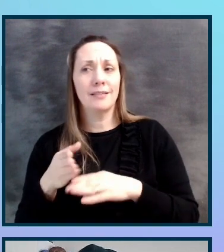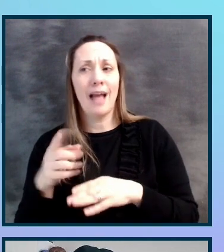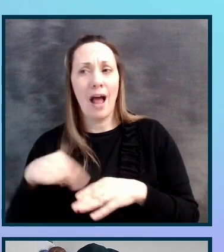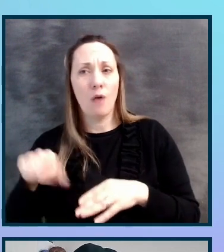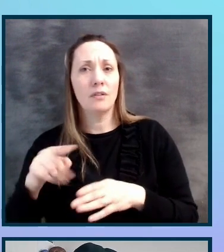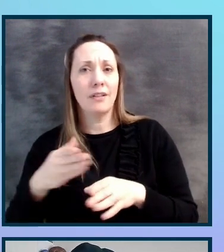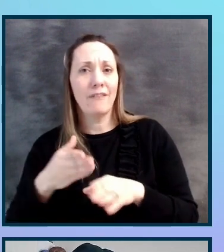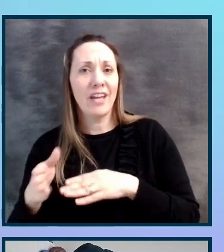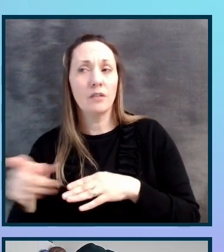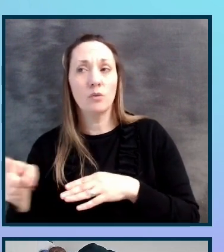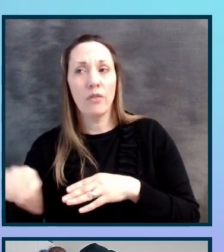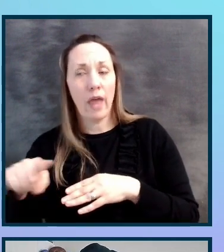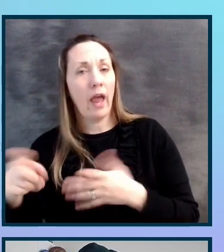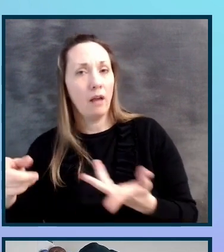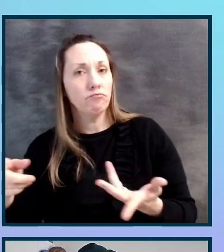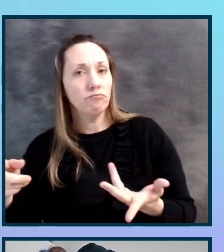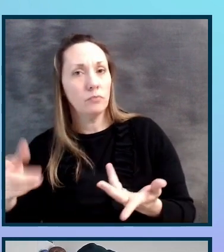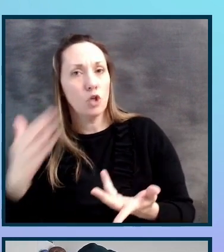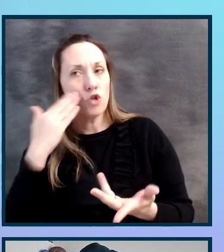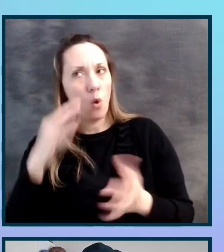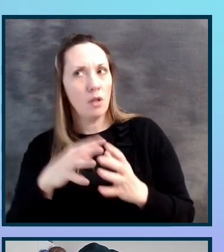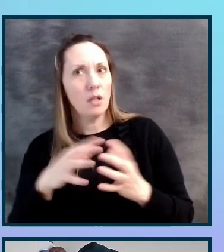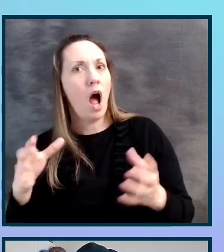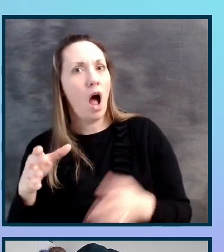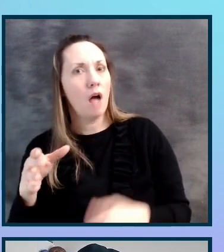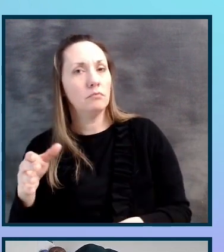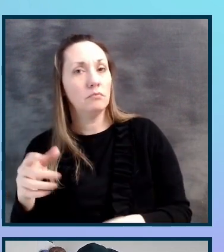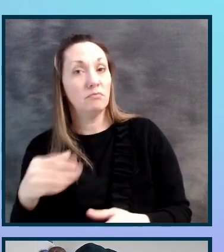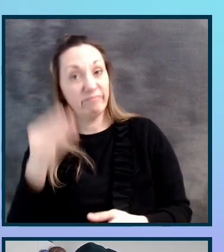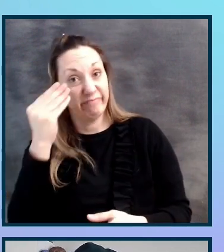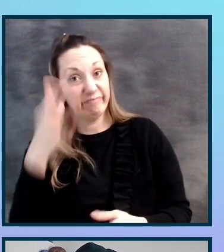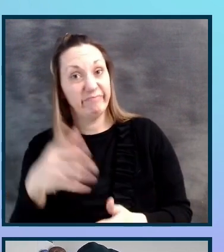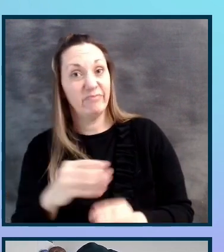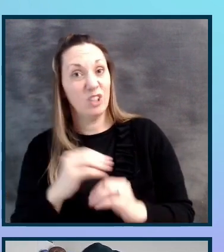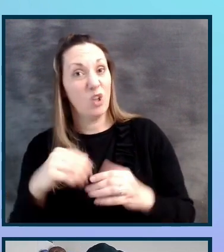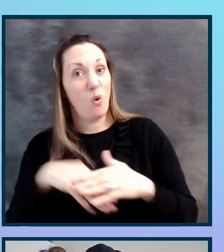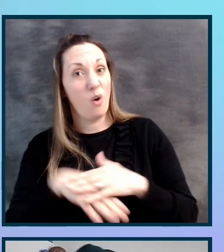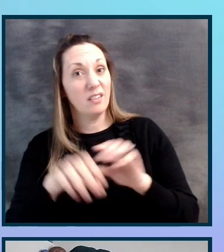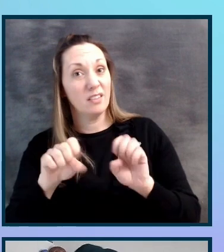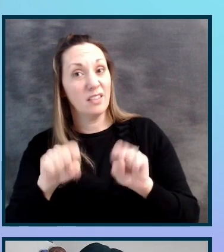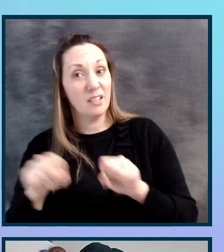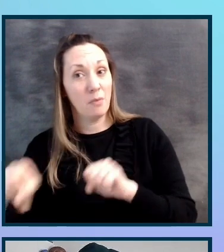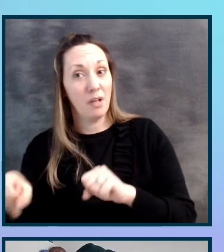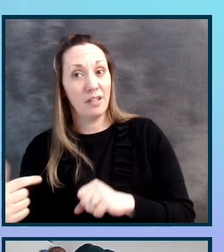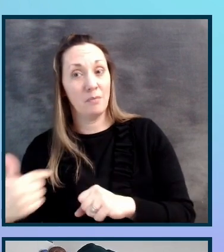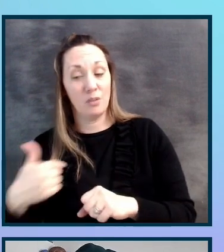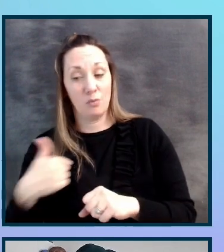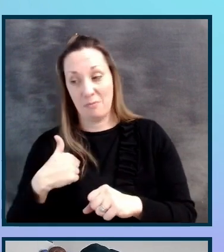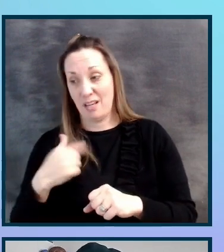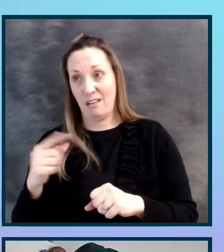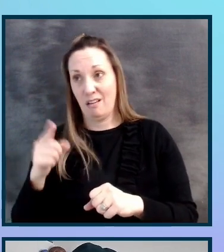'Cause they for the most part, know a lot. I can tell you right now, there is no accessibility SME, myself, anybody else will say they know everything